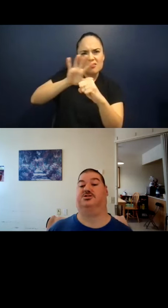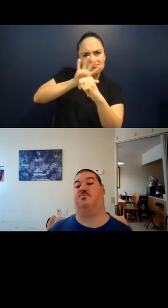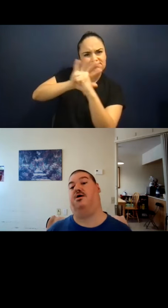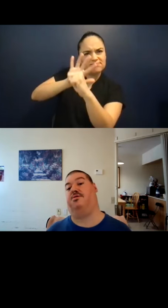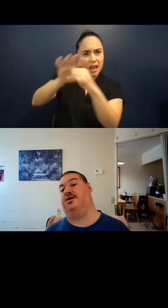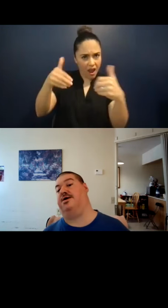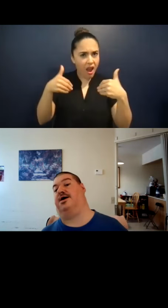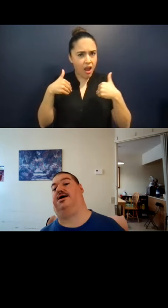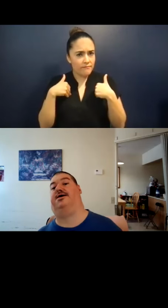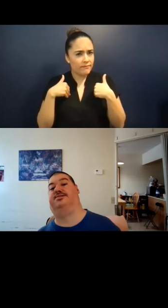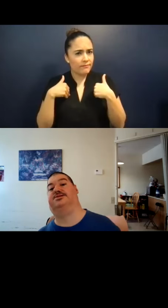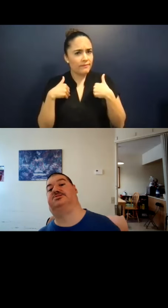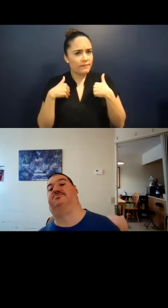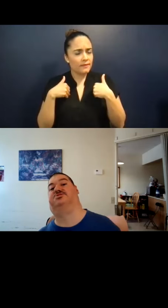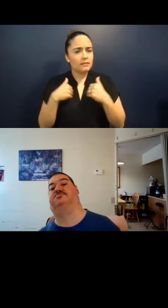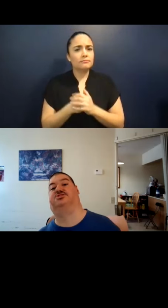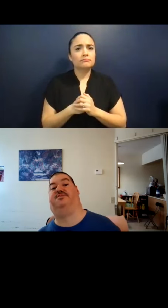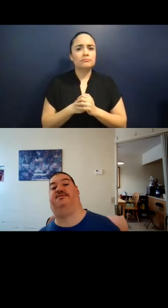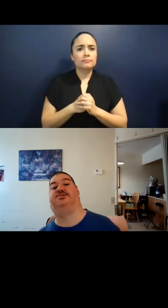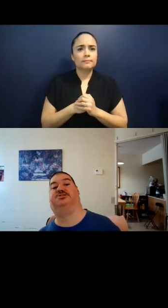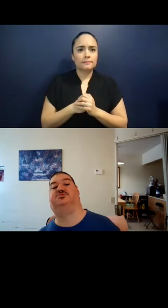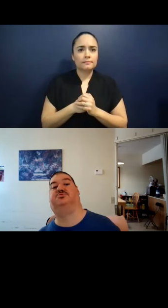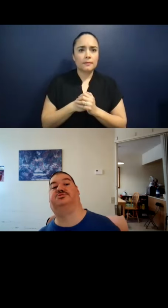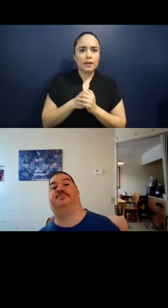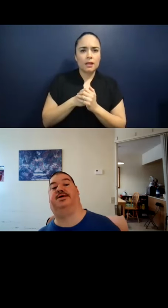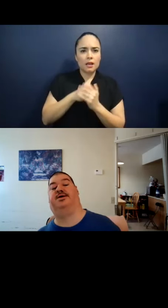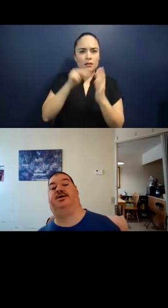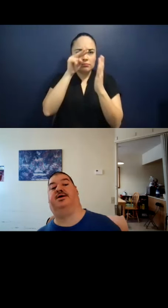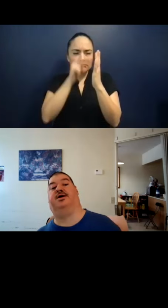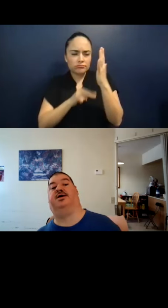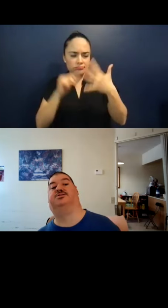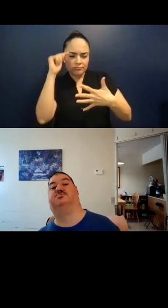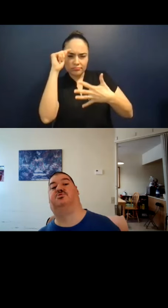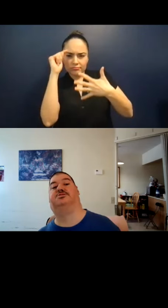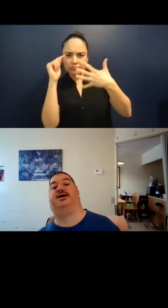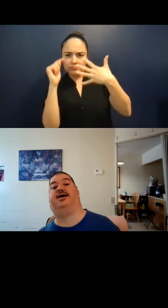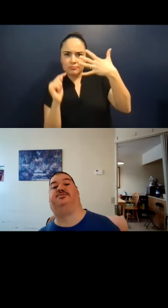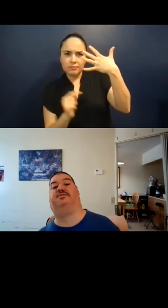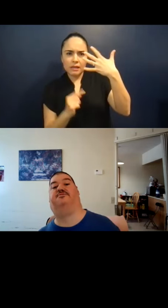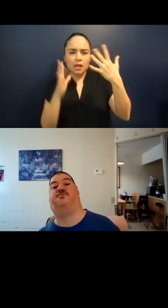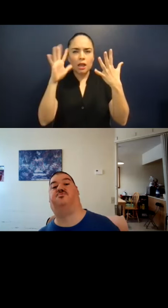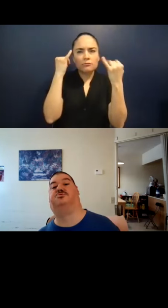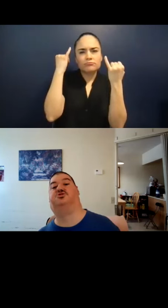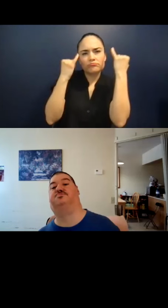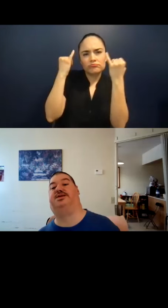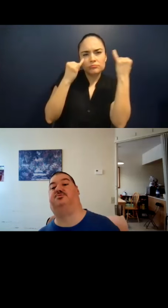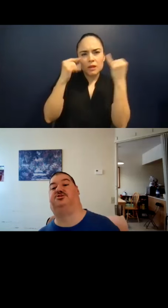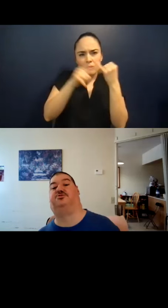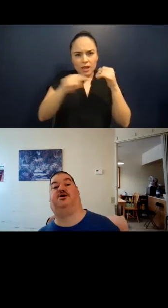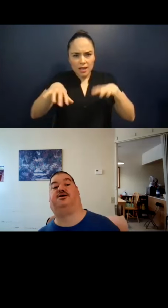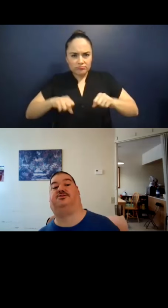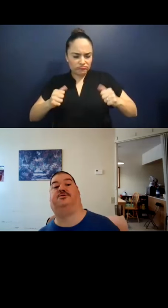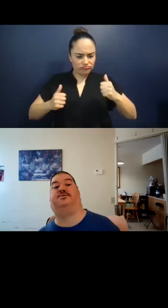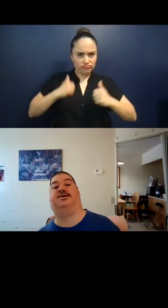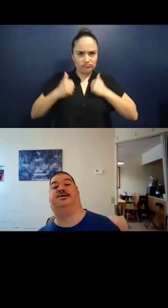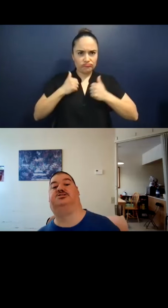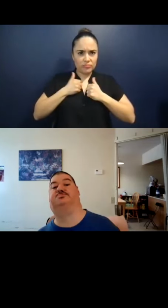There are some self advocacy tools